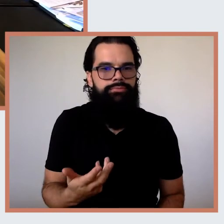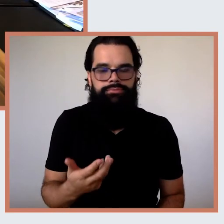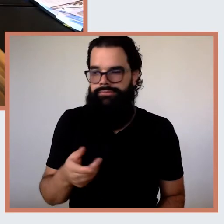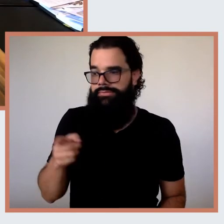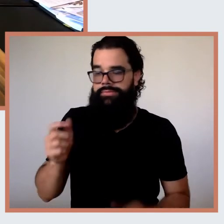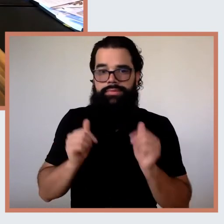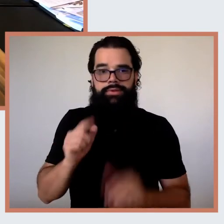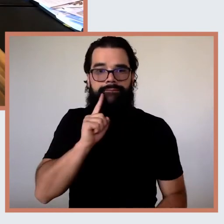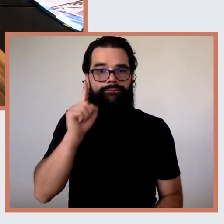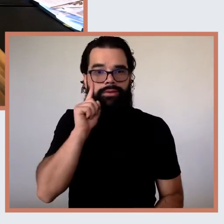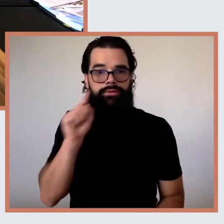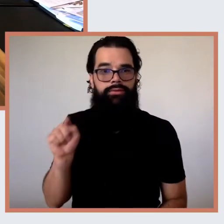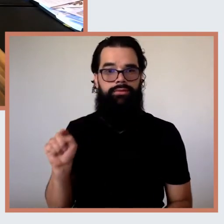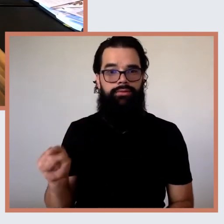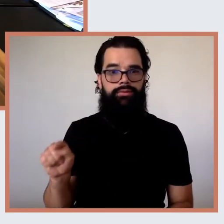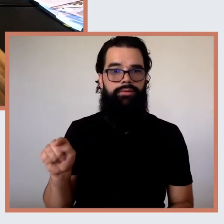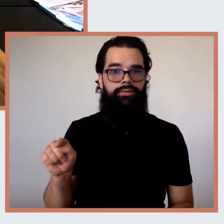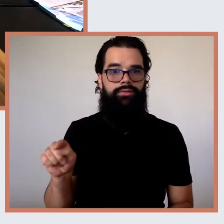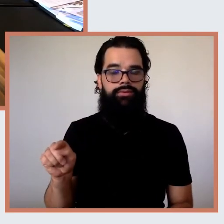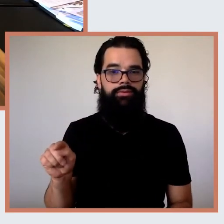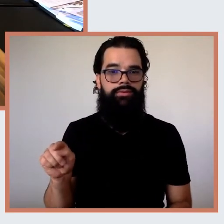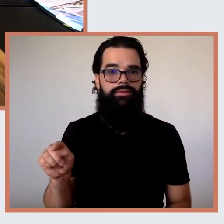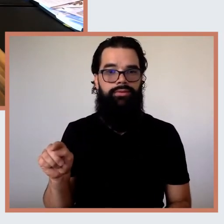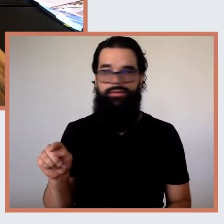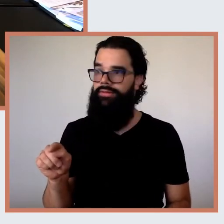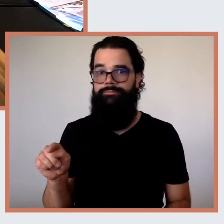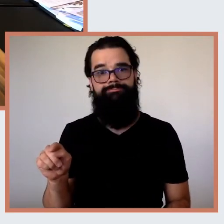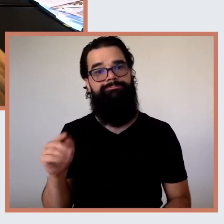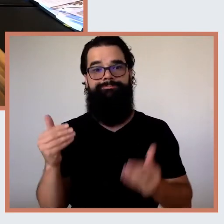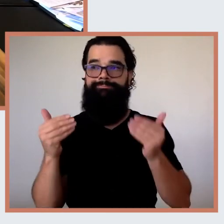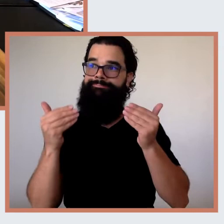that there haven't been actors who are deaf,